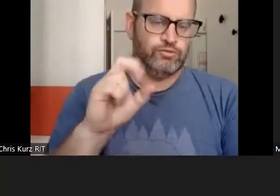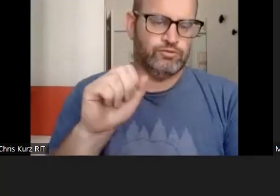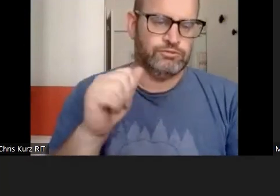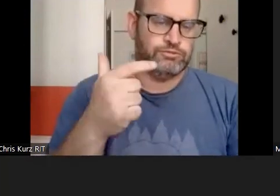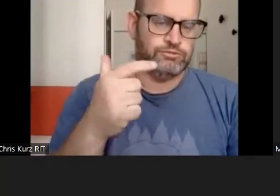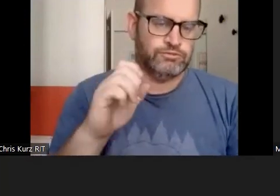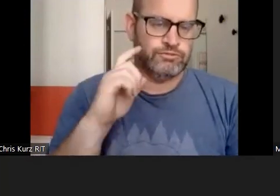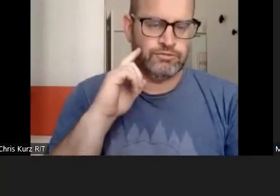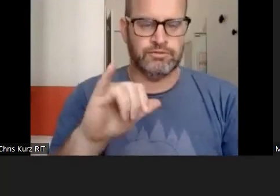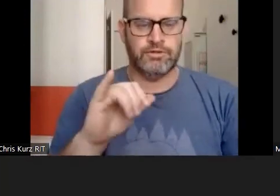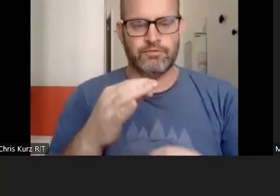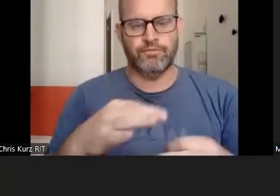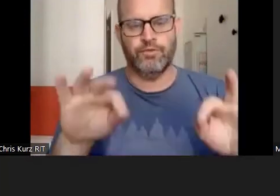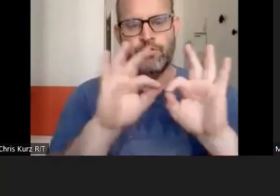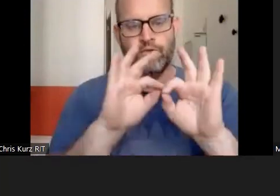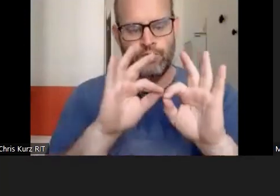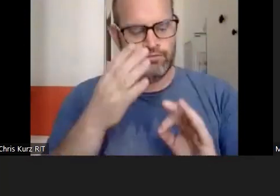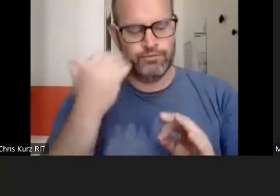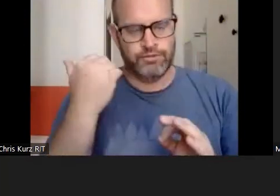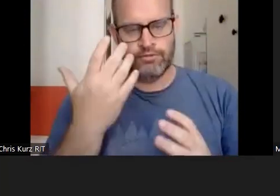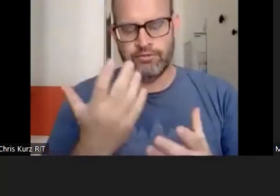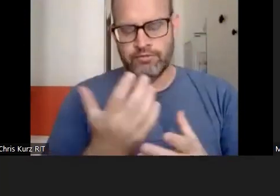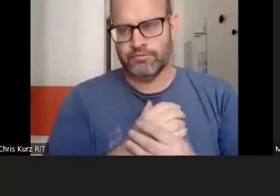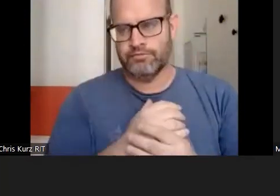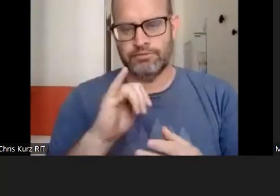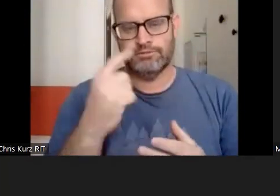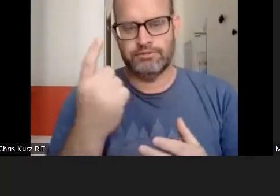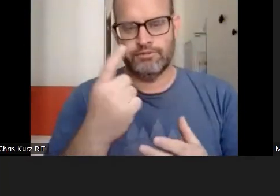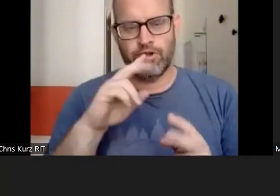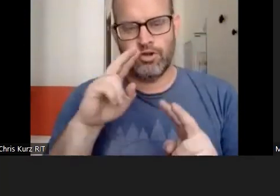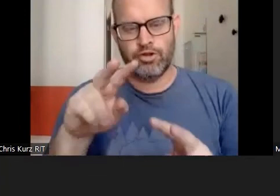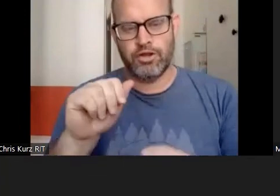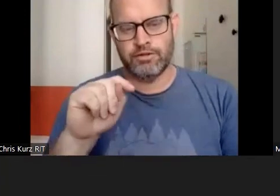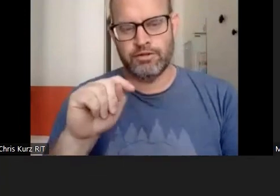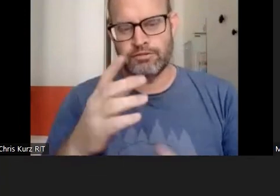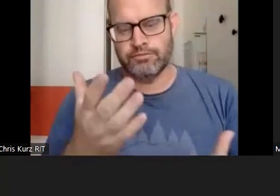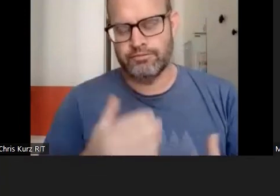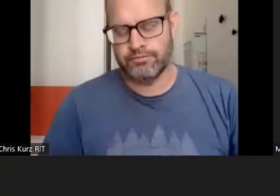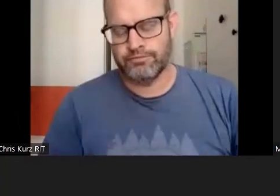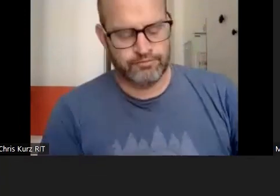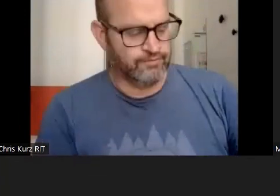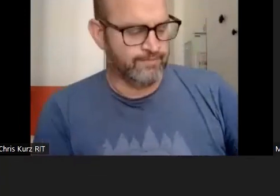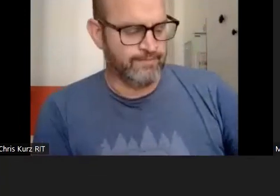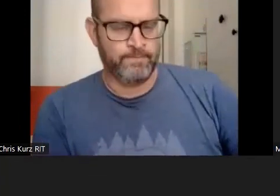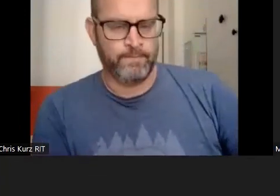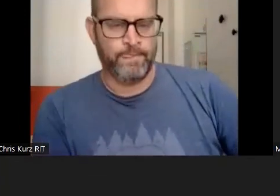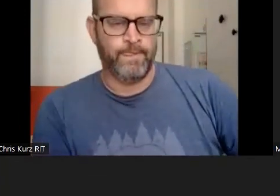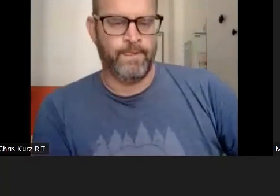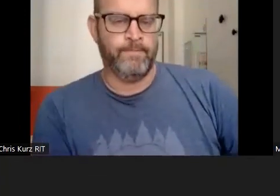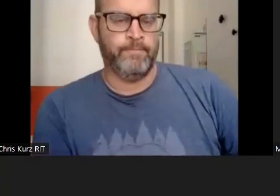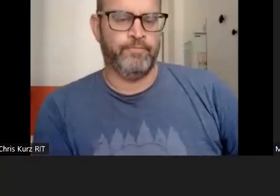like Facebook and technologies like that can also document data usage,